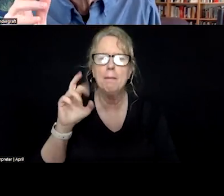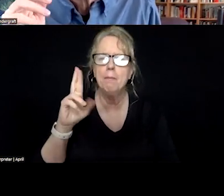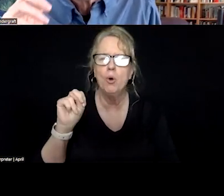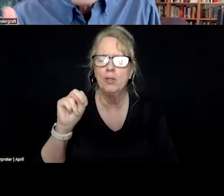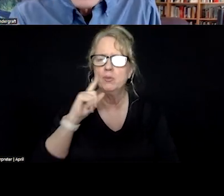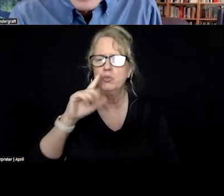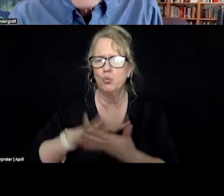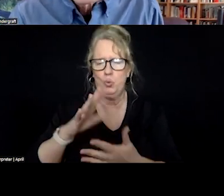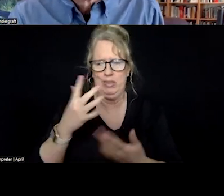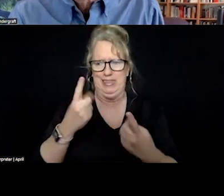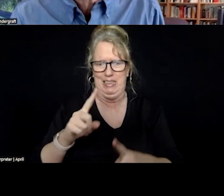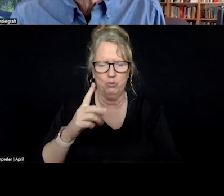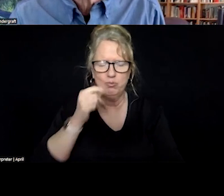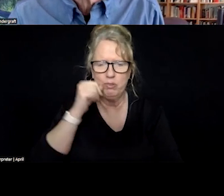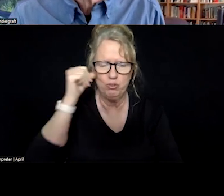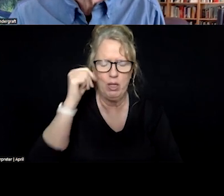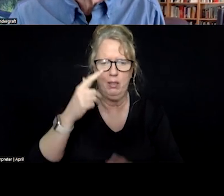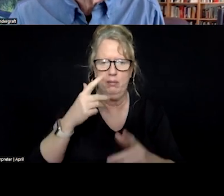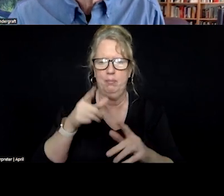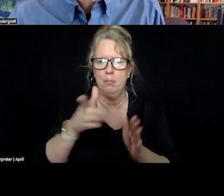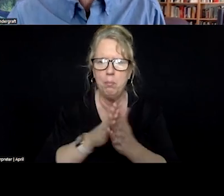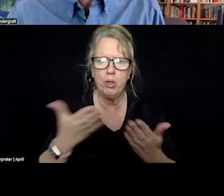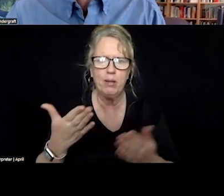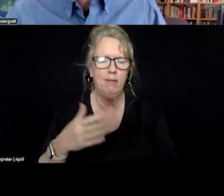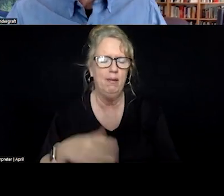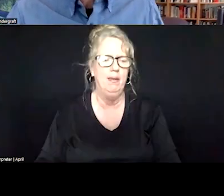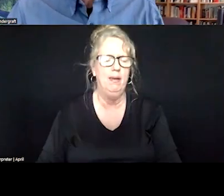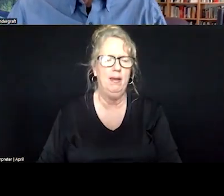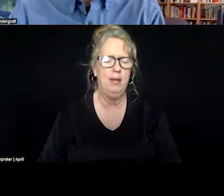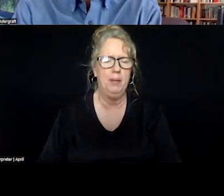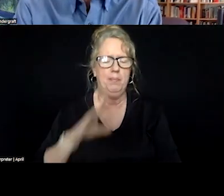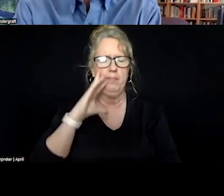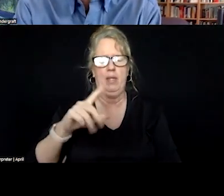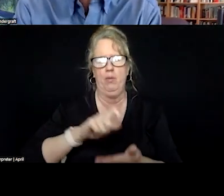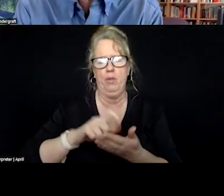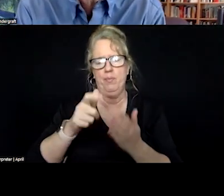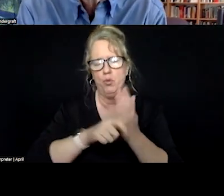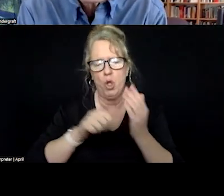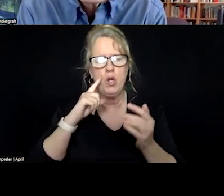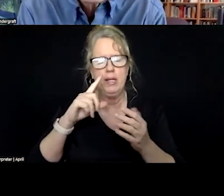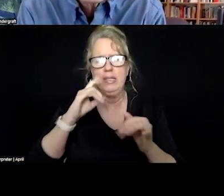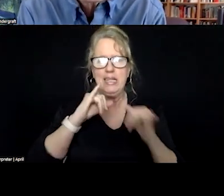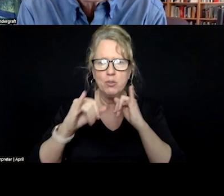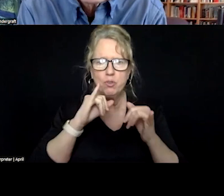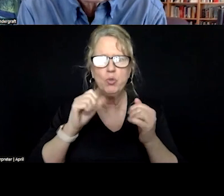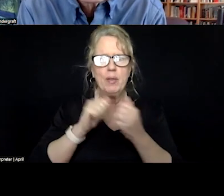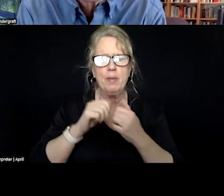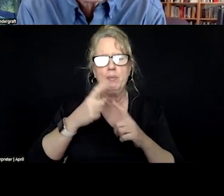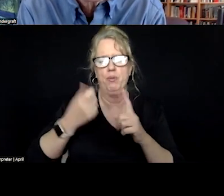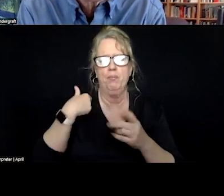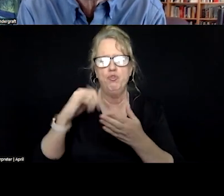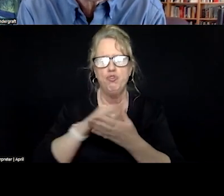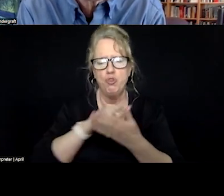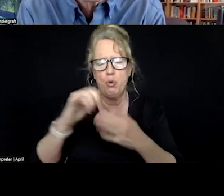A BOOK YESTERDAY AND THERE IS AN ARTICLE IN THE NEW YORK TIMES AS